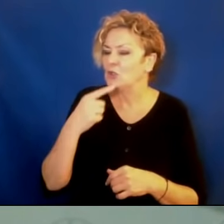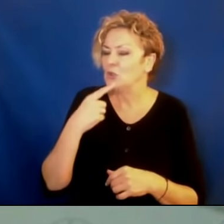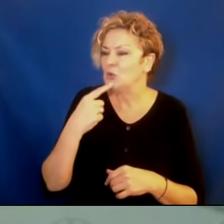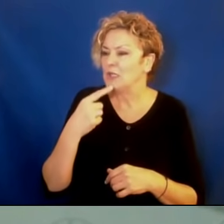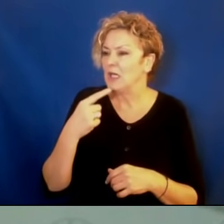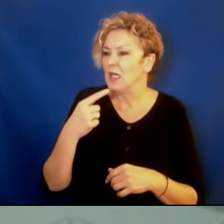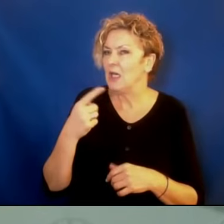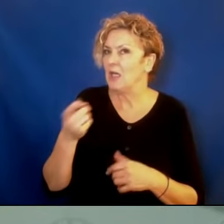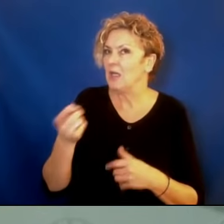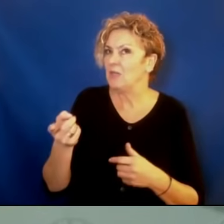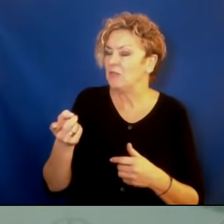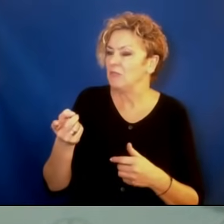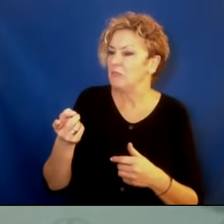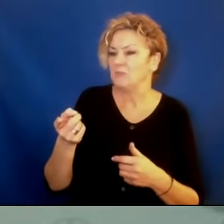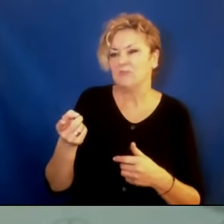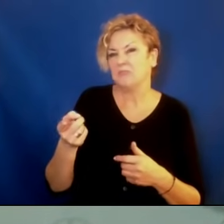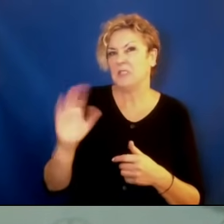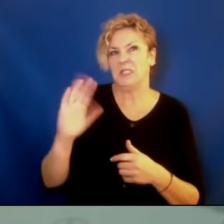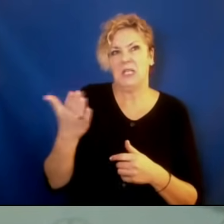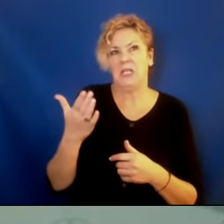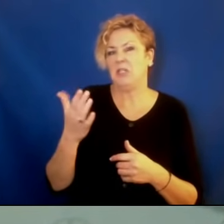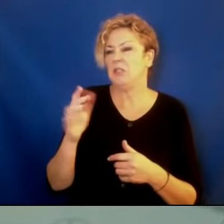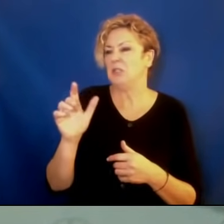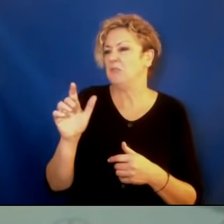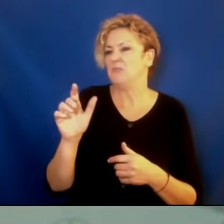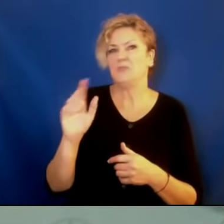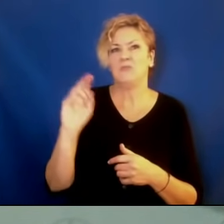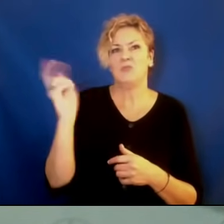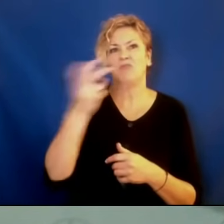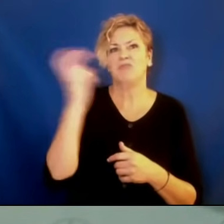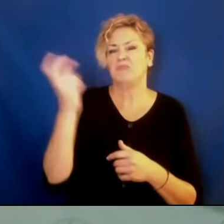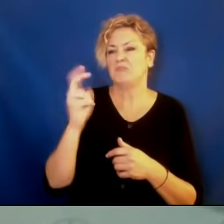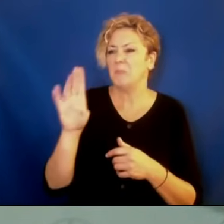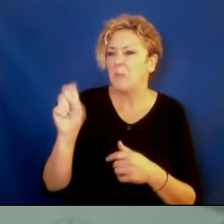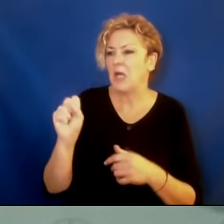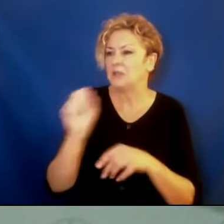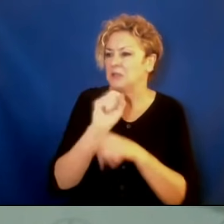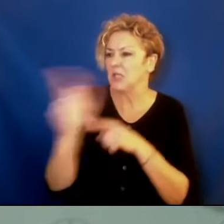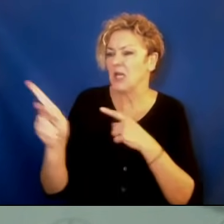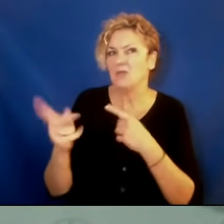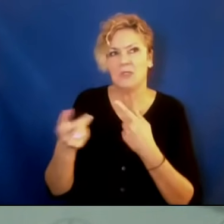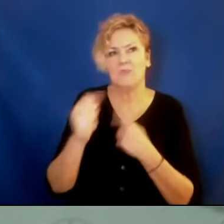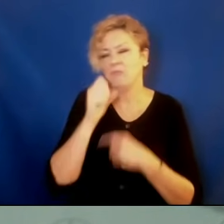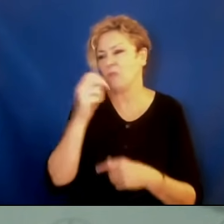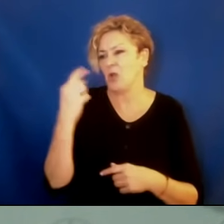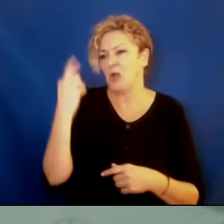much higher. I would also like to reemphasize that we also implemented some important safety